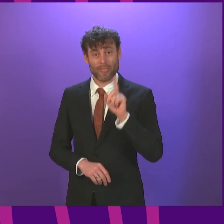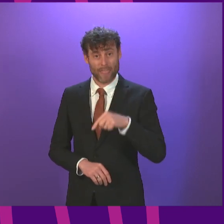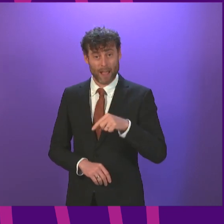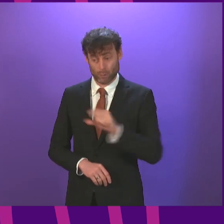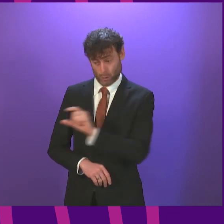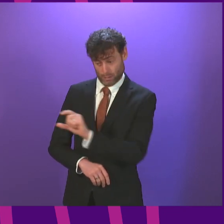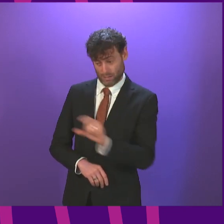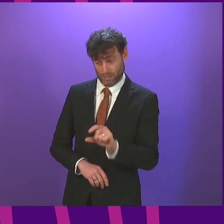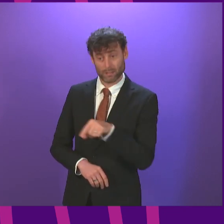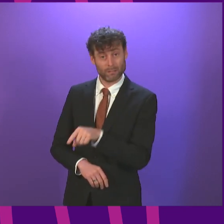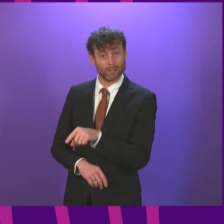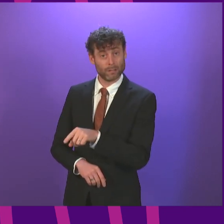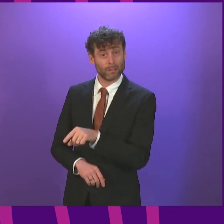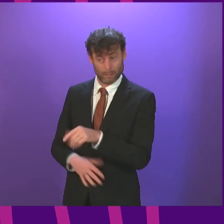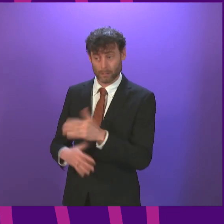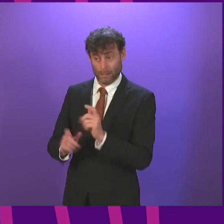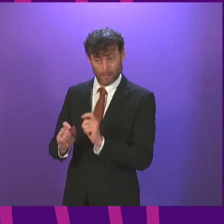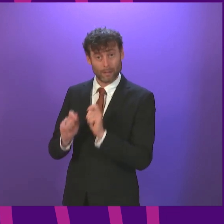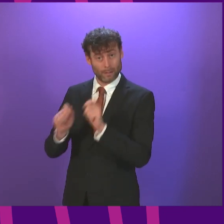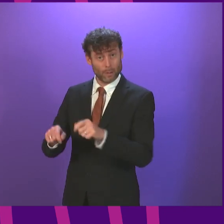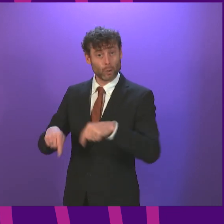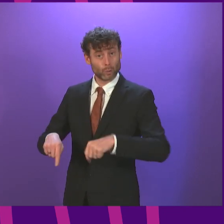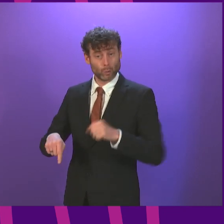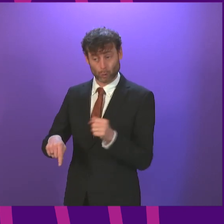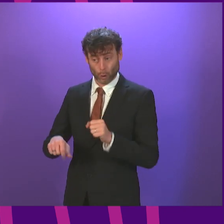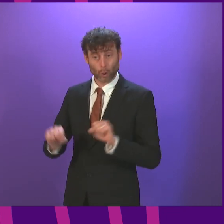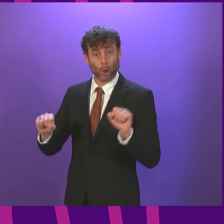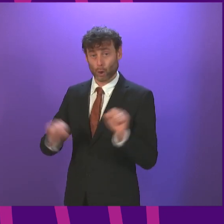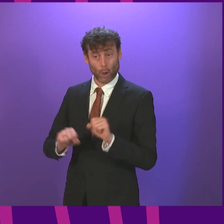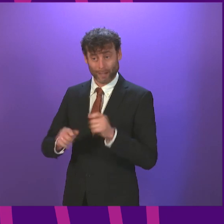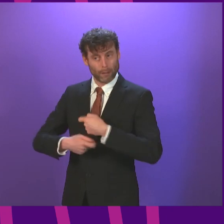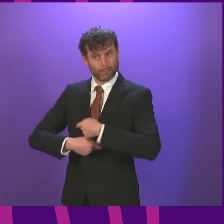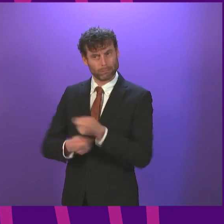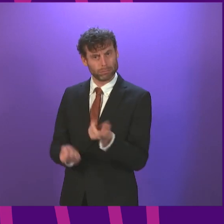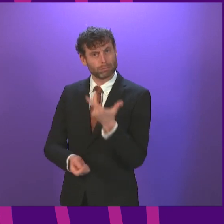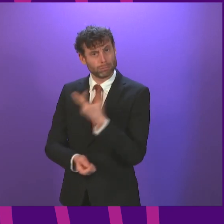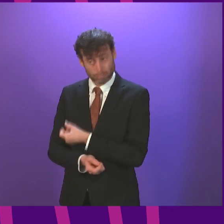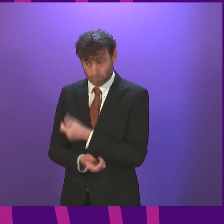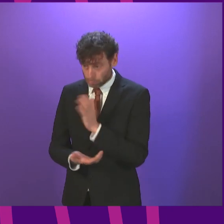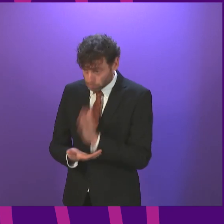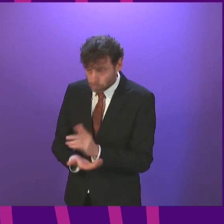vaccine allocated to Scotland but unused. If that is the case, can she outline how the